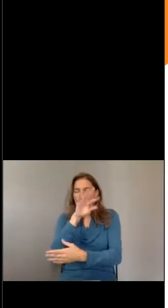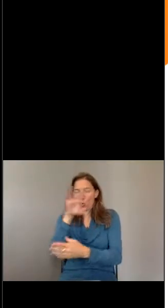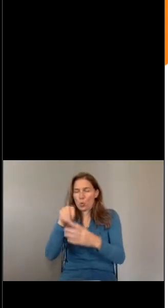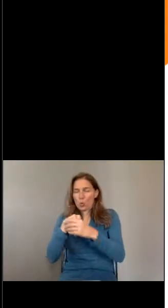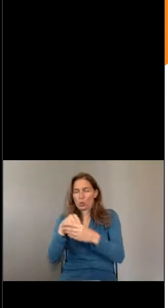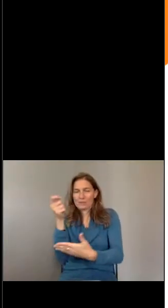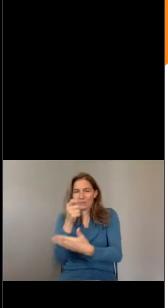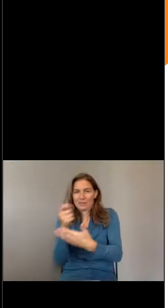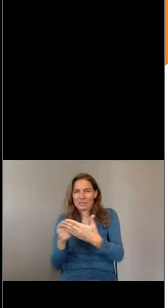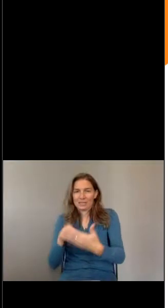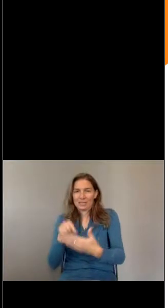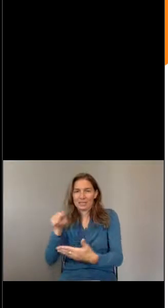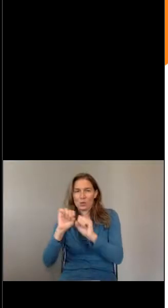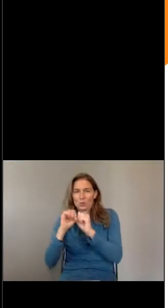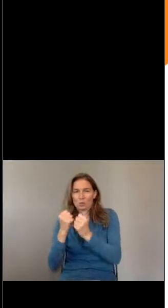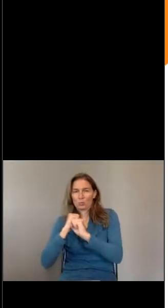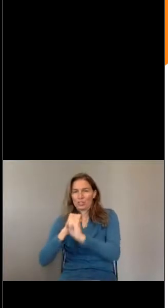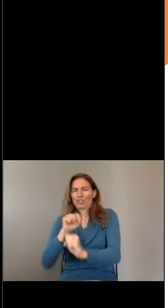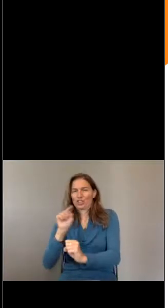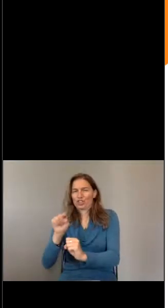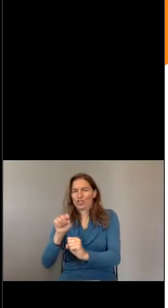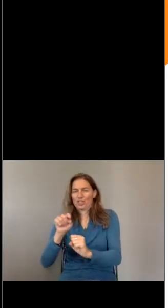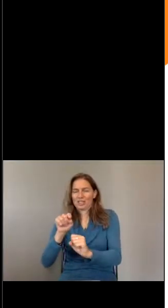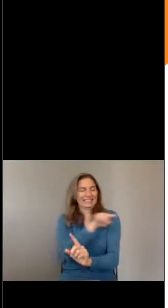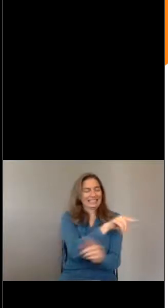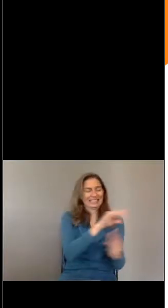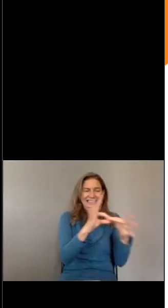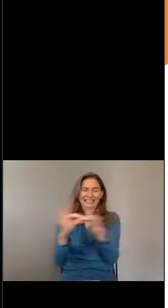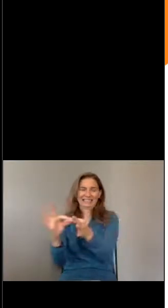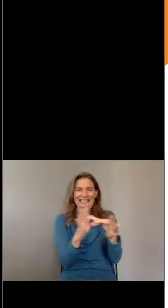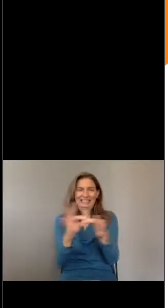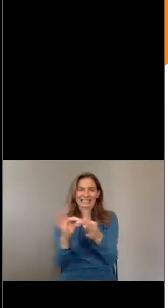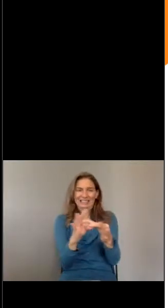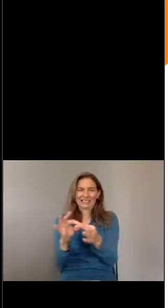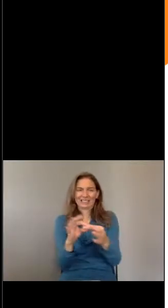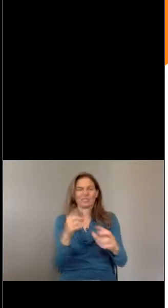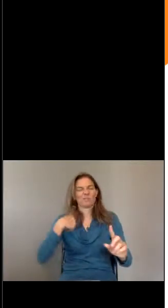When we talk about significant gap we mean the many gaps